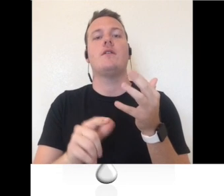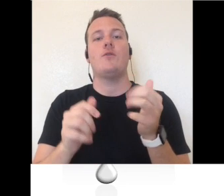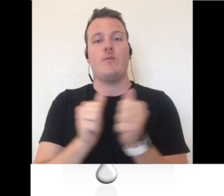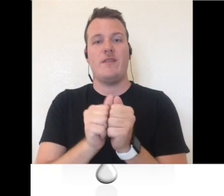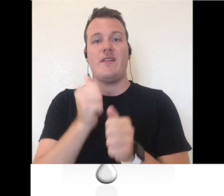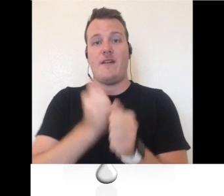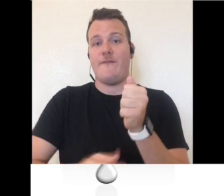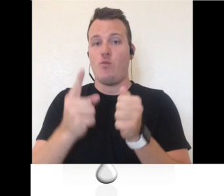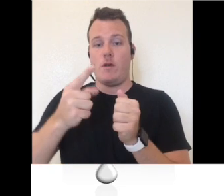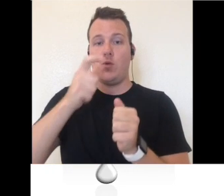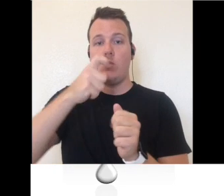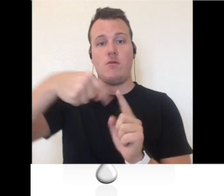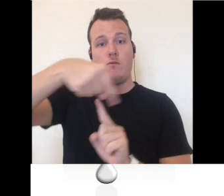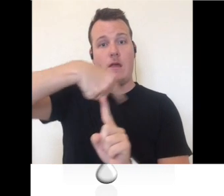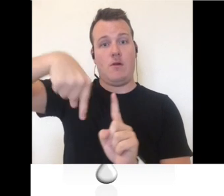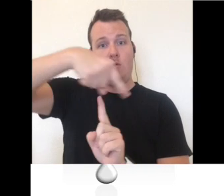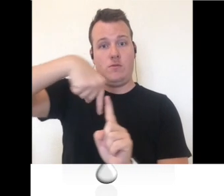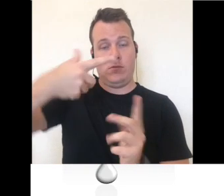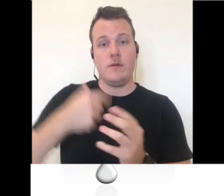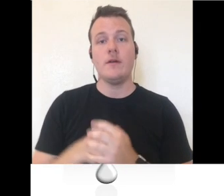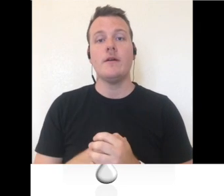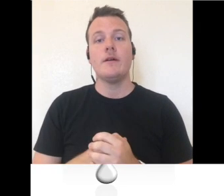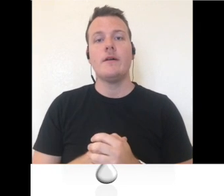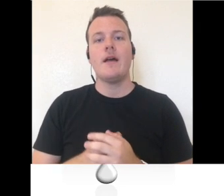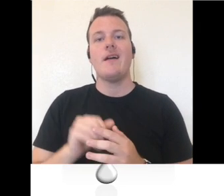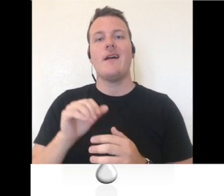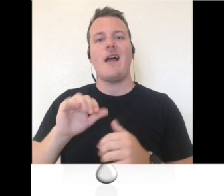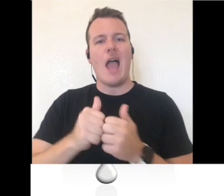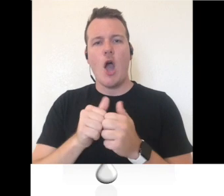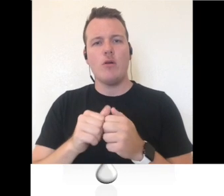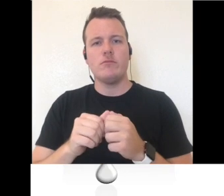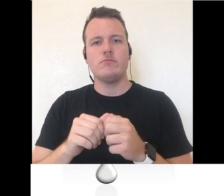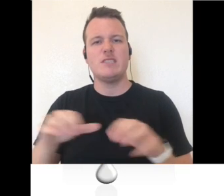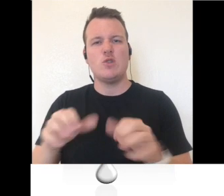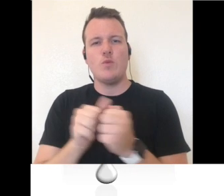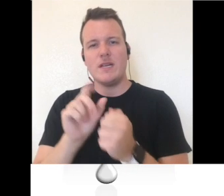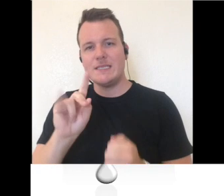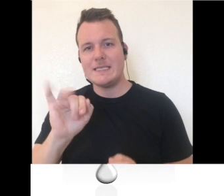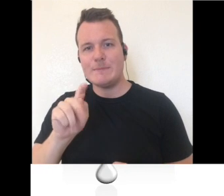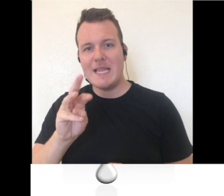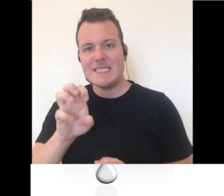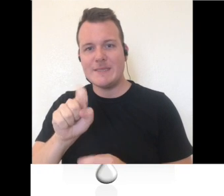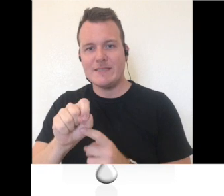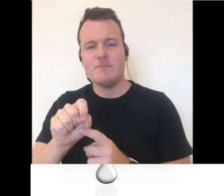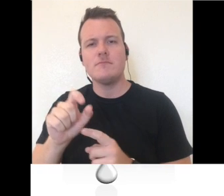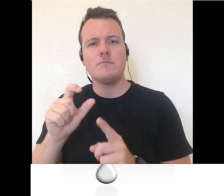you hope to do with everyone that's around you. It teaches you to deal with